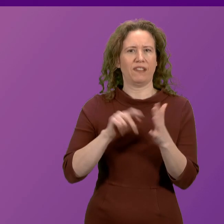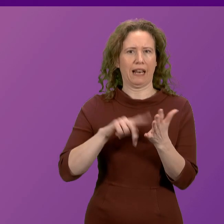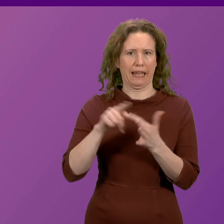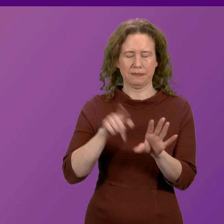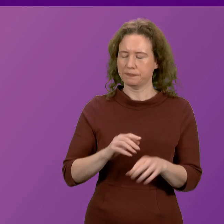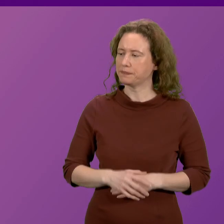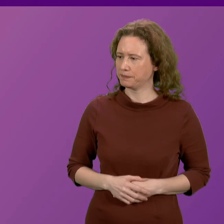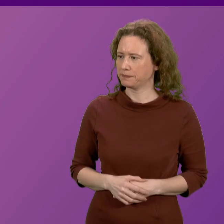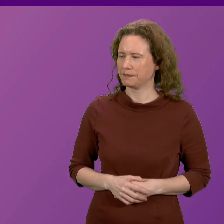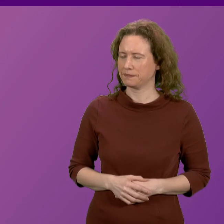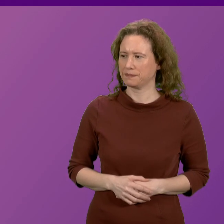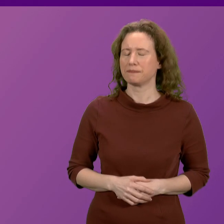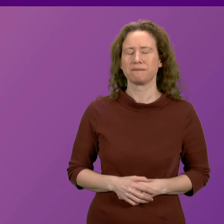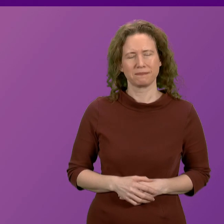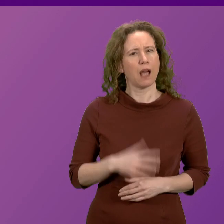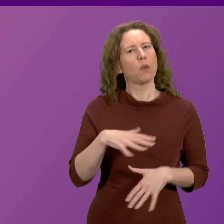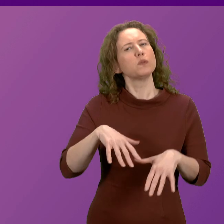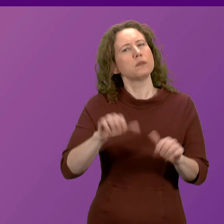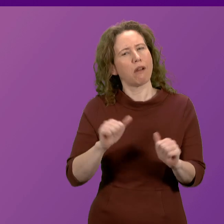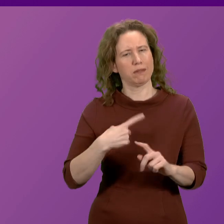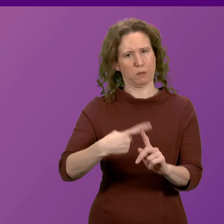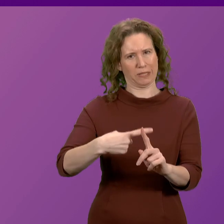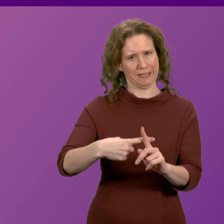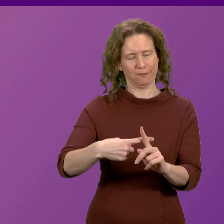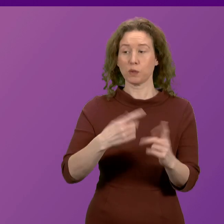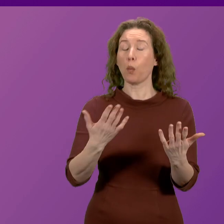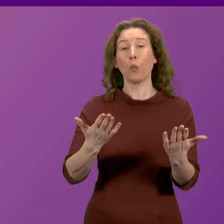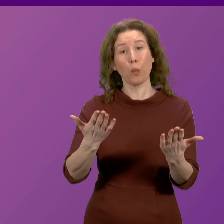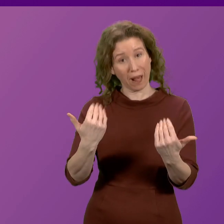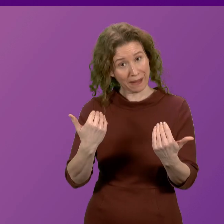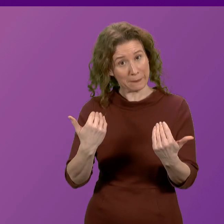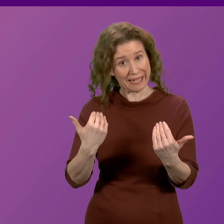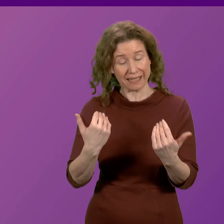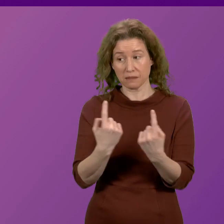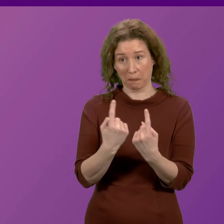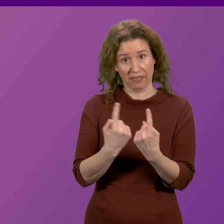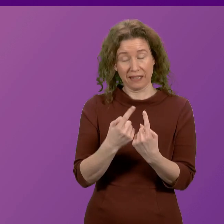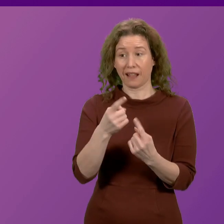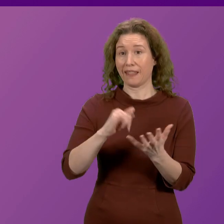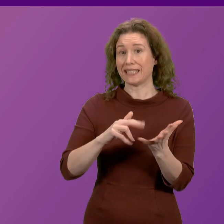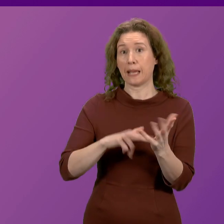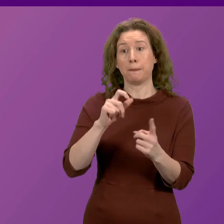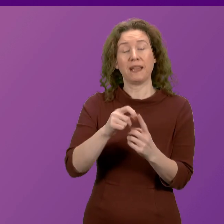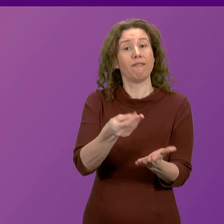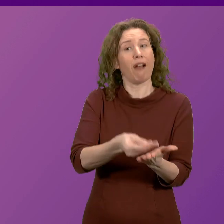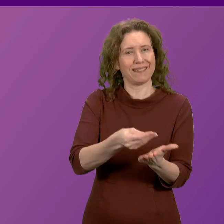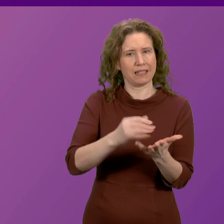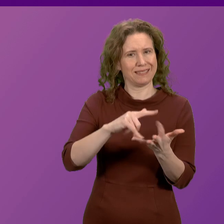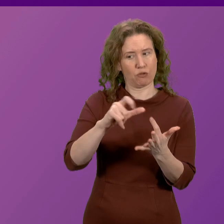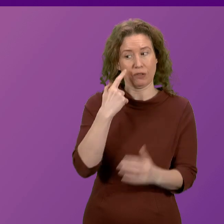I begin on a positive note, by welcoming something that the Scottish National Party Cabinet Secretary for Finance and Local Government did yesterday—not announcing the